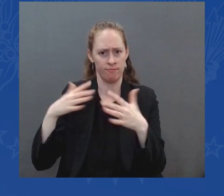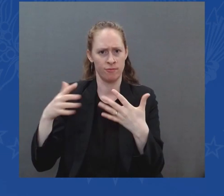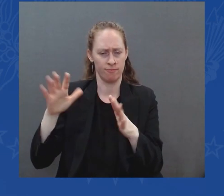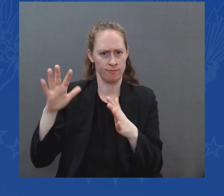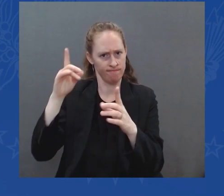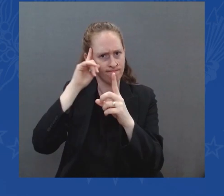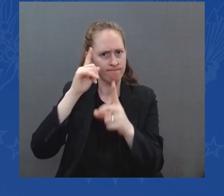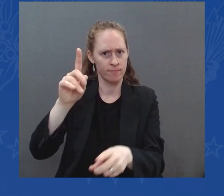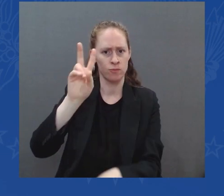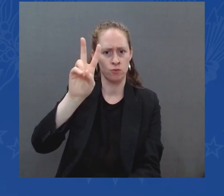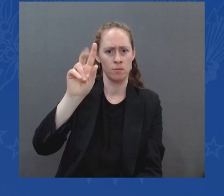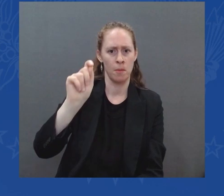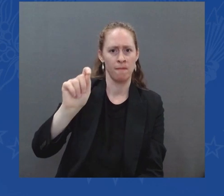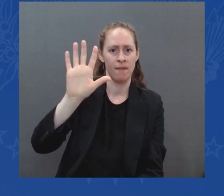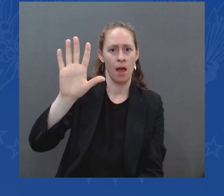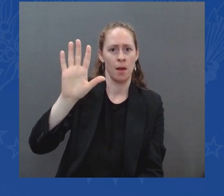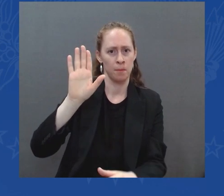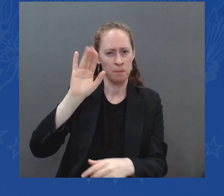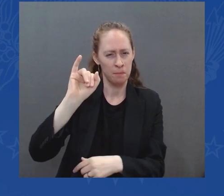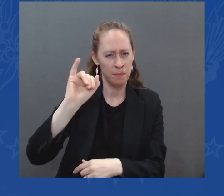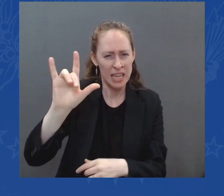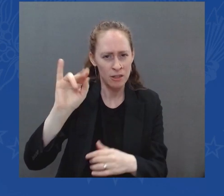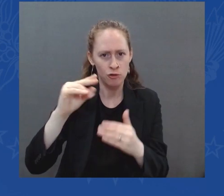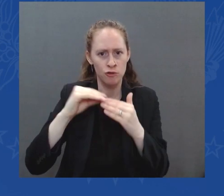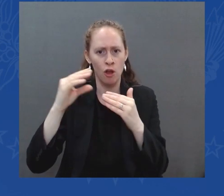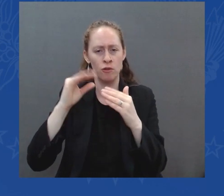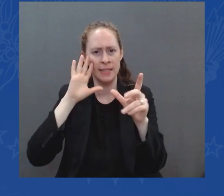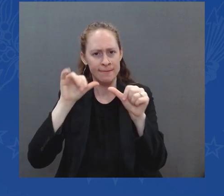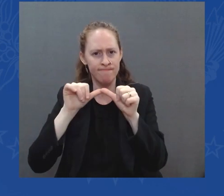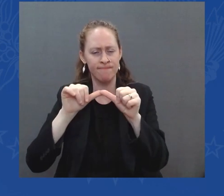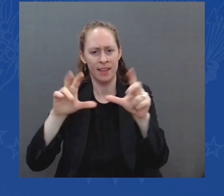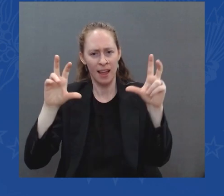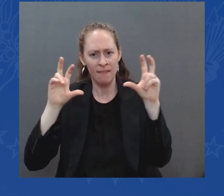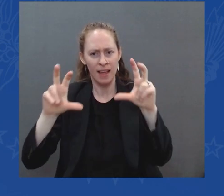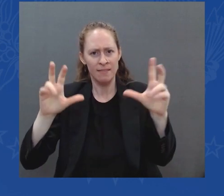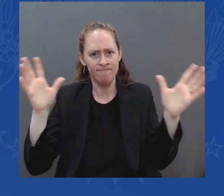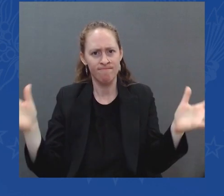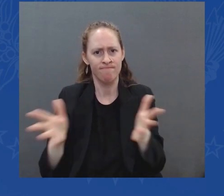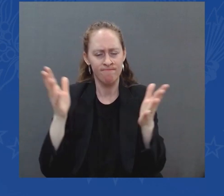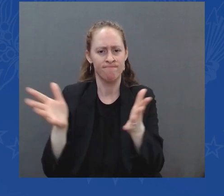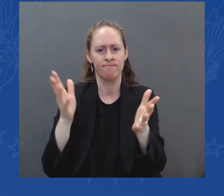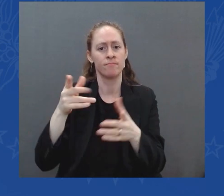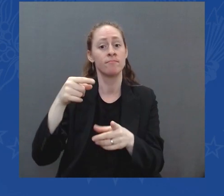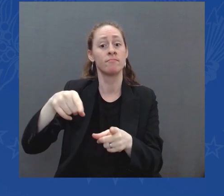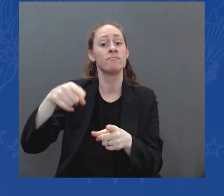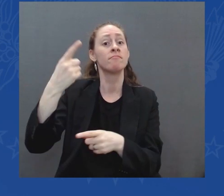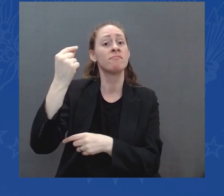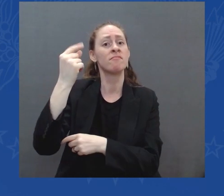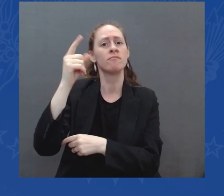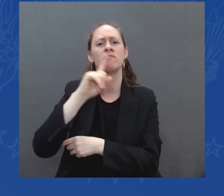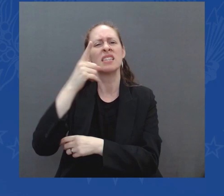$6,500 direct payment for working-class families to be able to weatherize their homes,